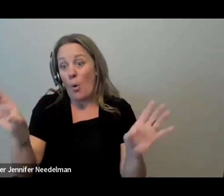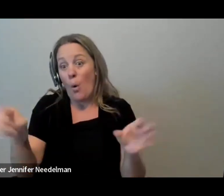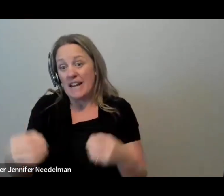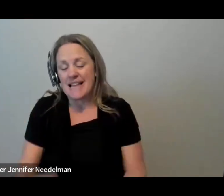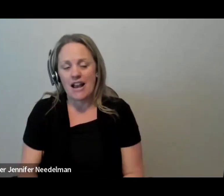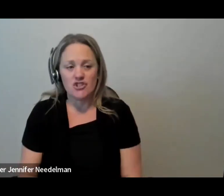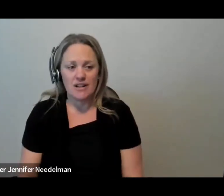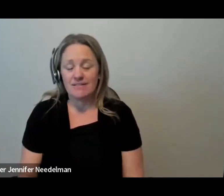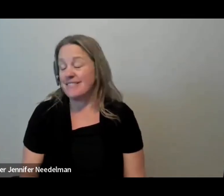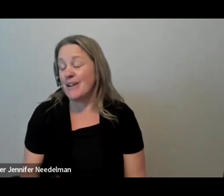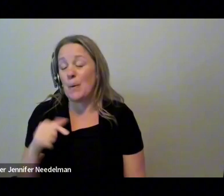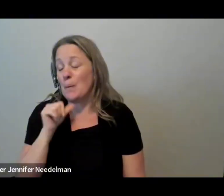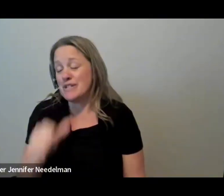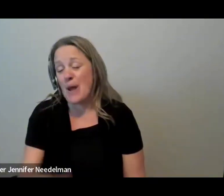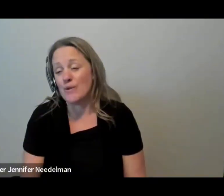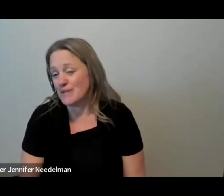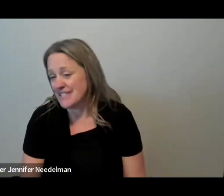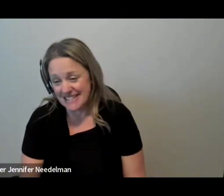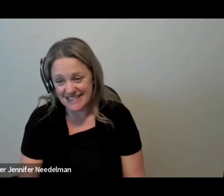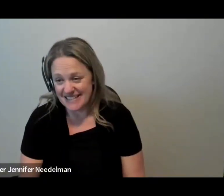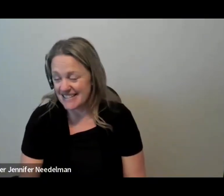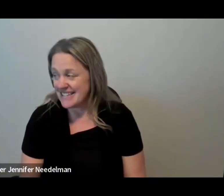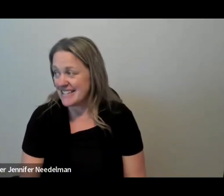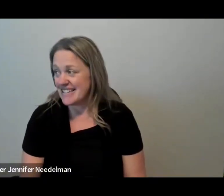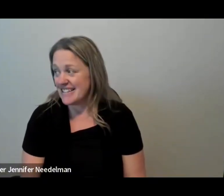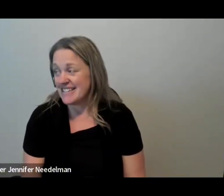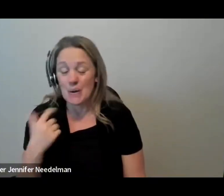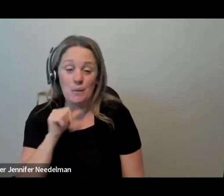We don't. We, we don't, we don't.